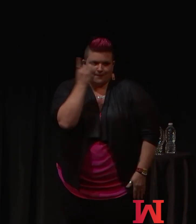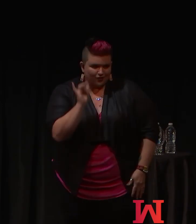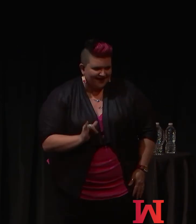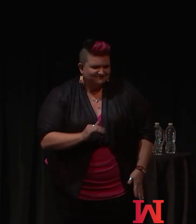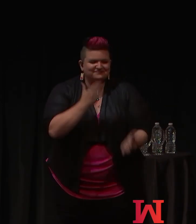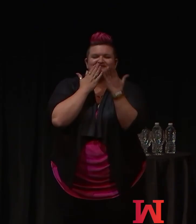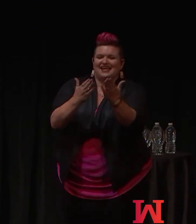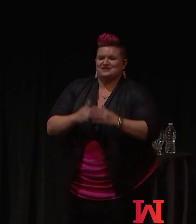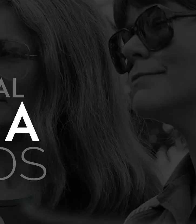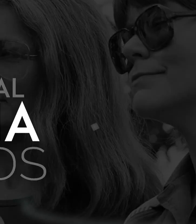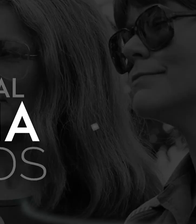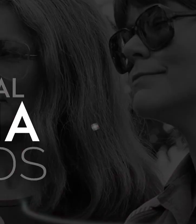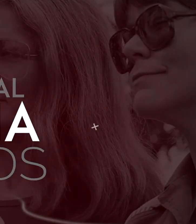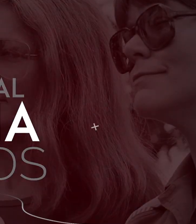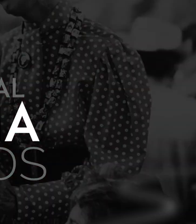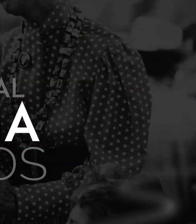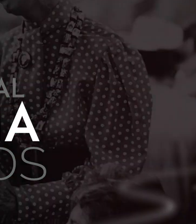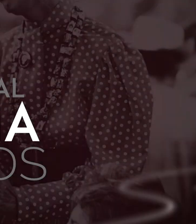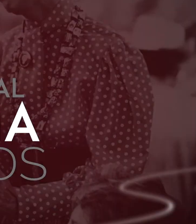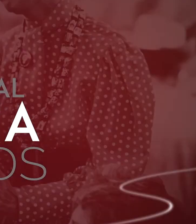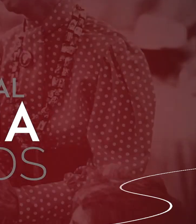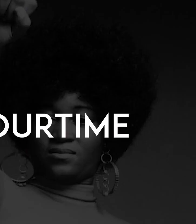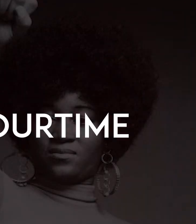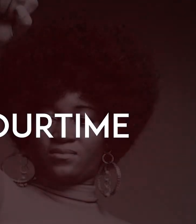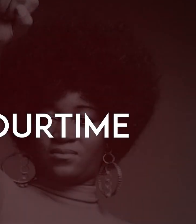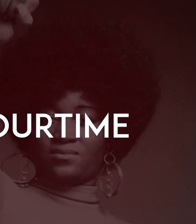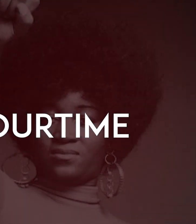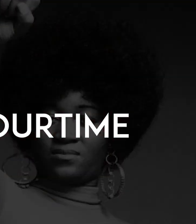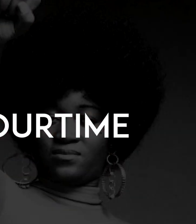Thank you.